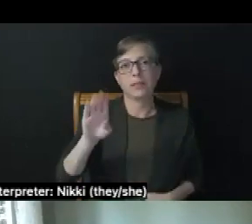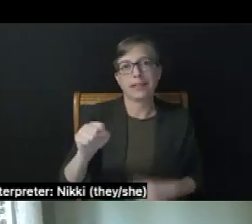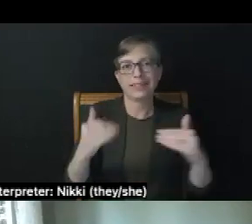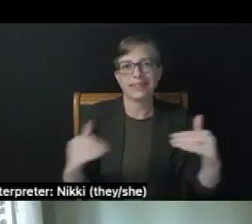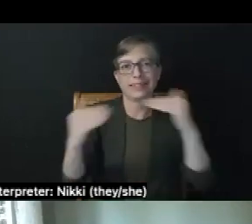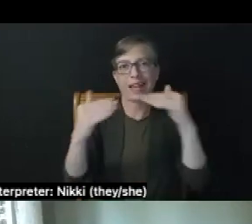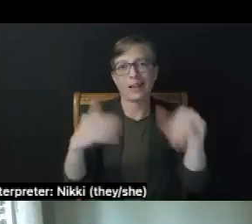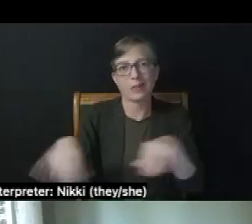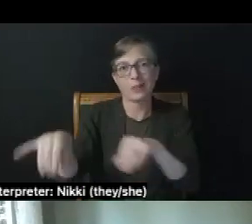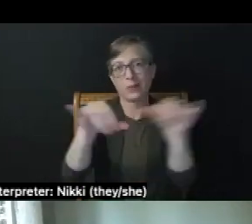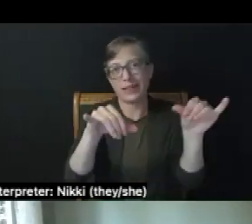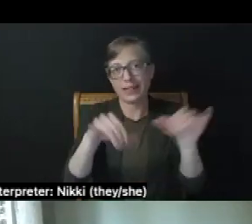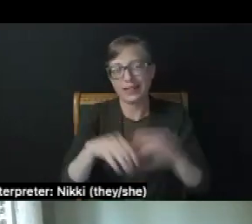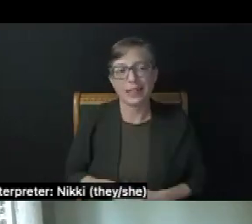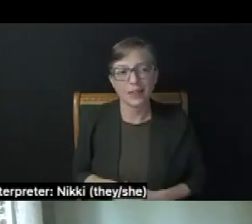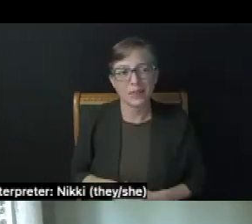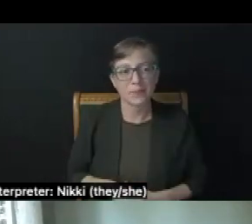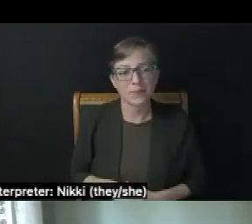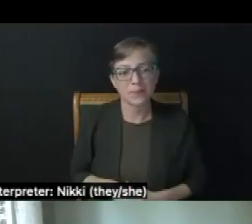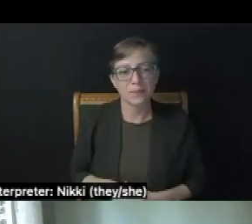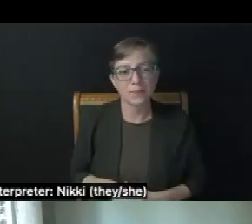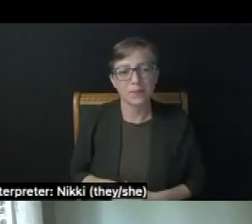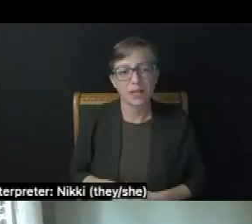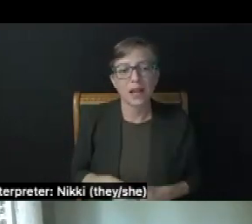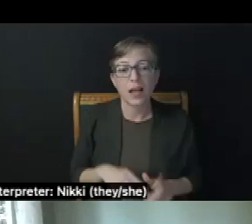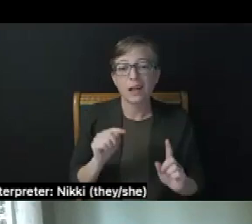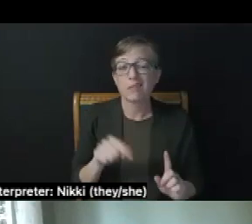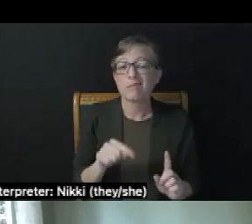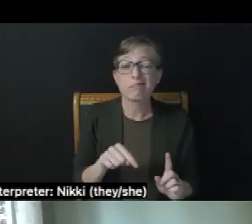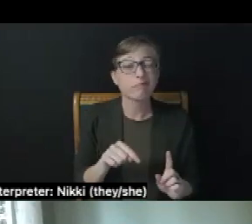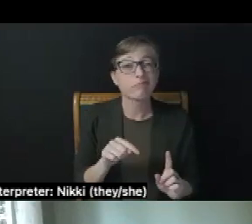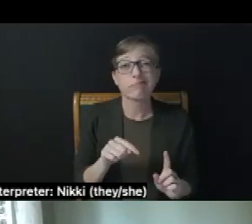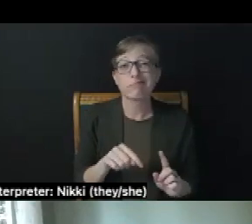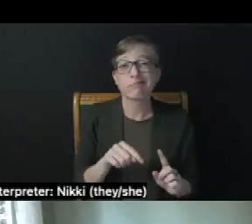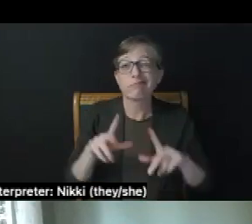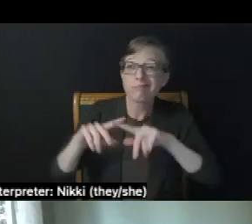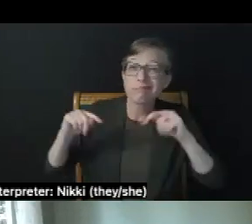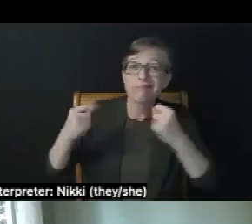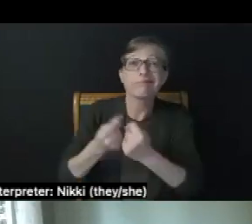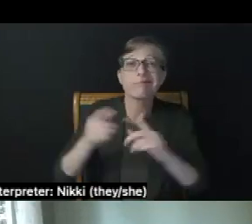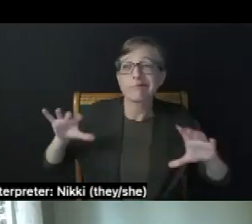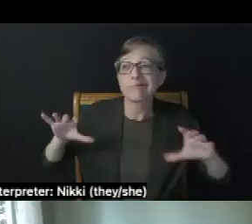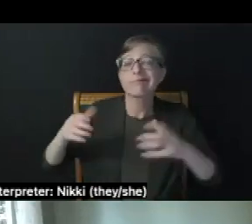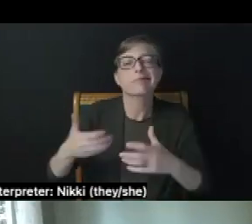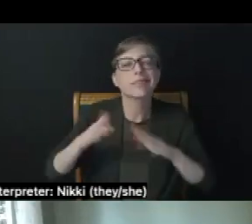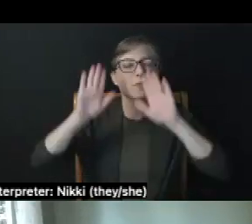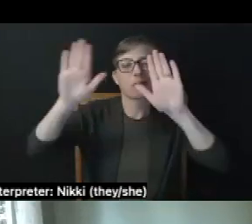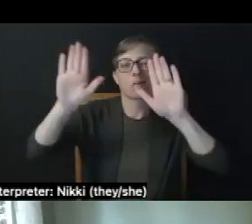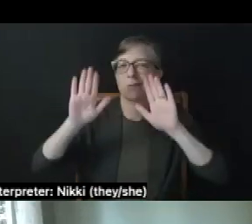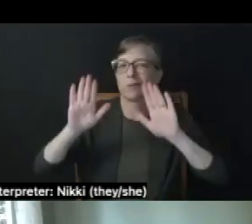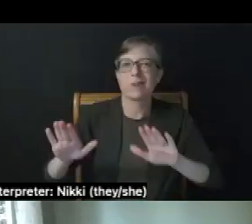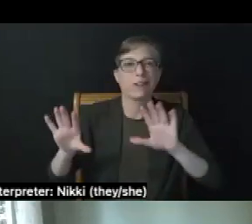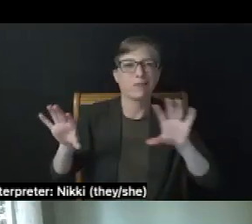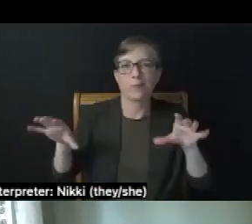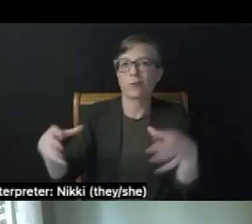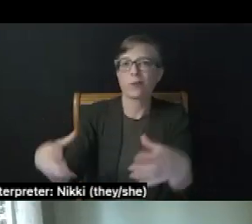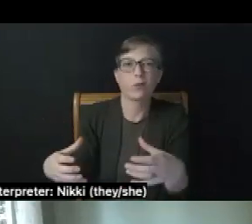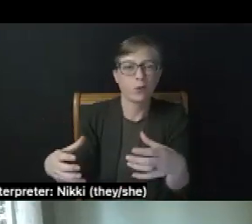This is just a wonderful group of people who we have convened and I think our work